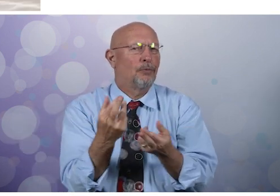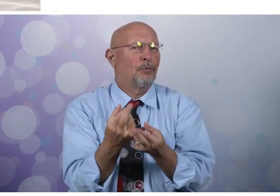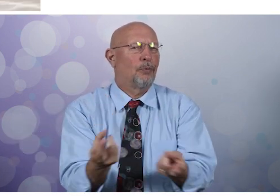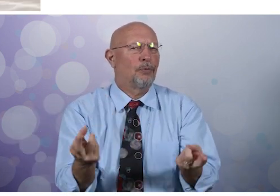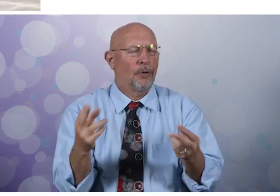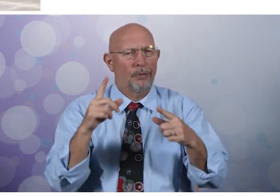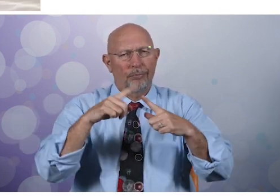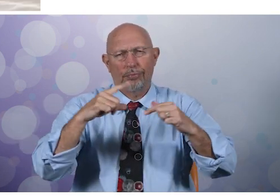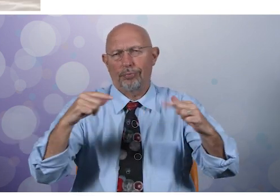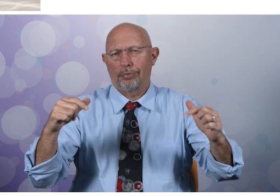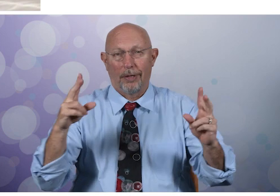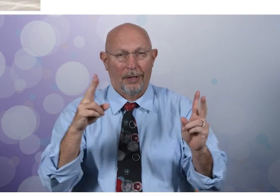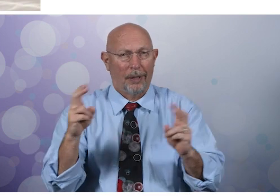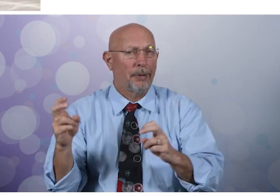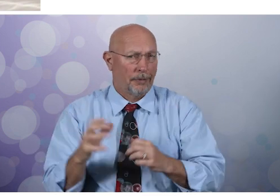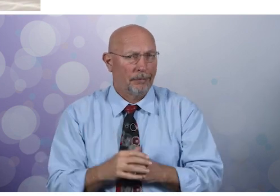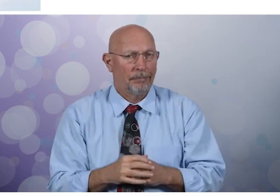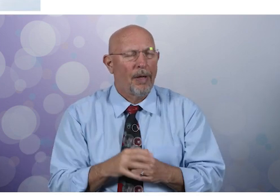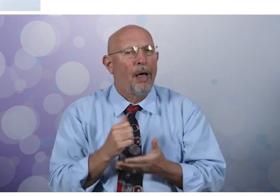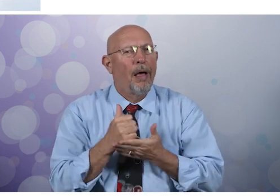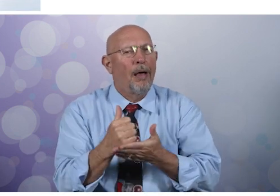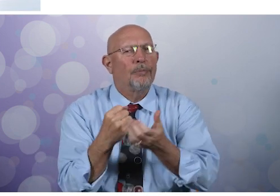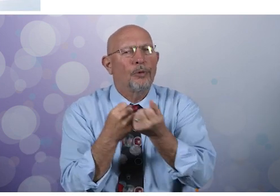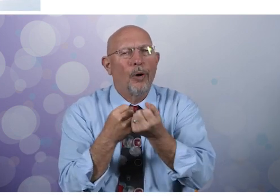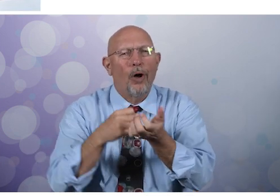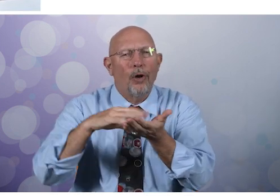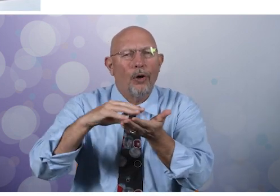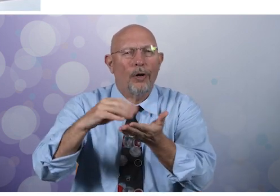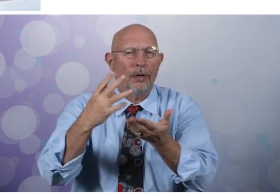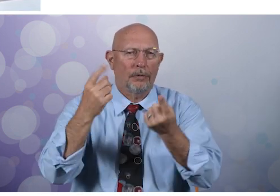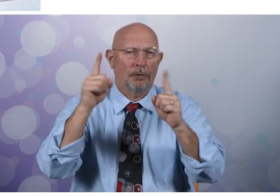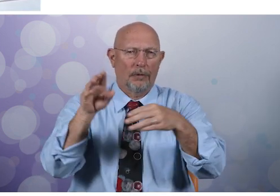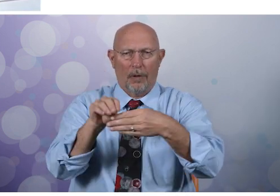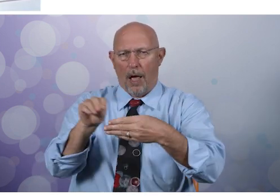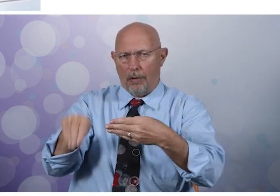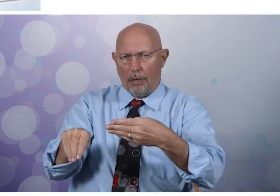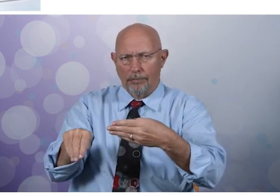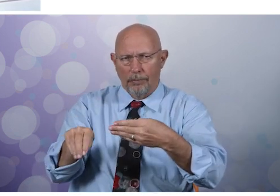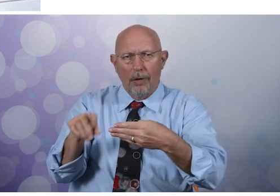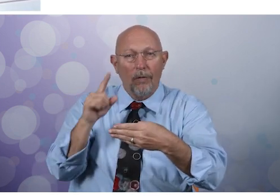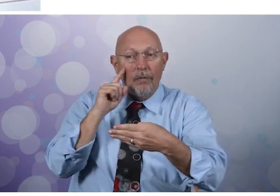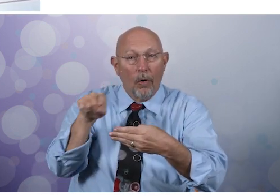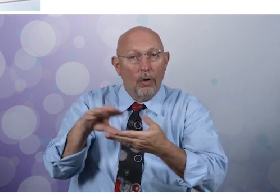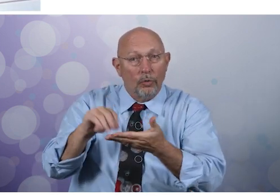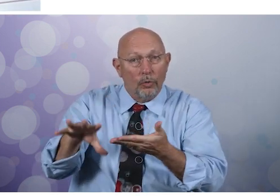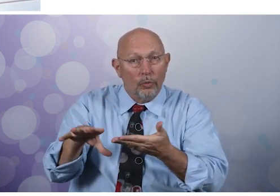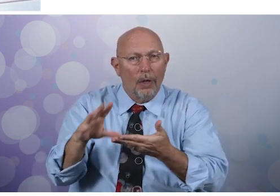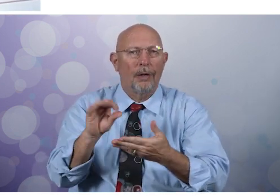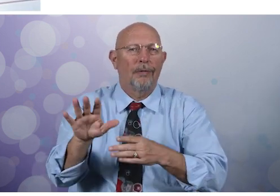on a variety of topics to help support learning and successful outcomes for students and families.